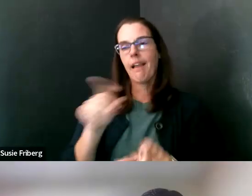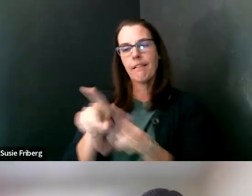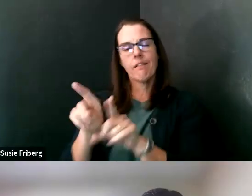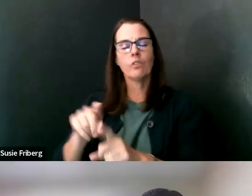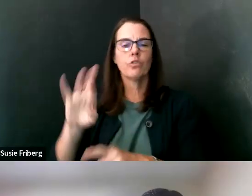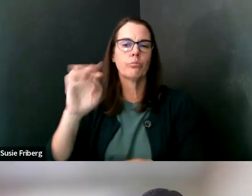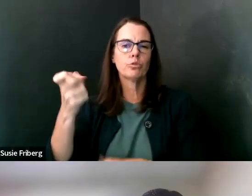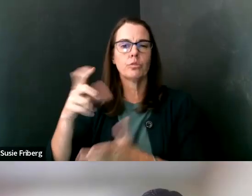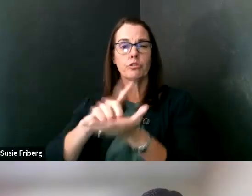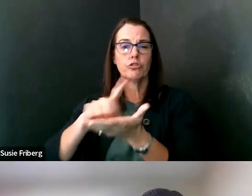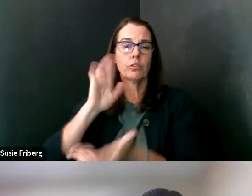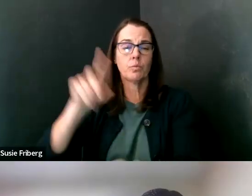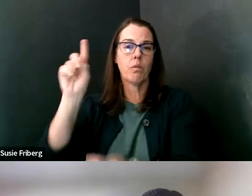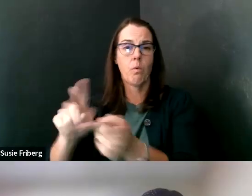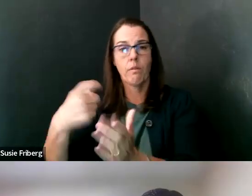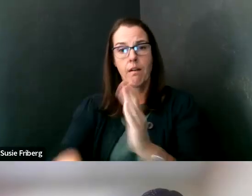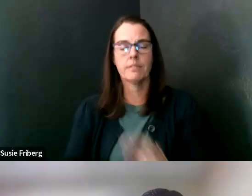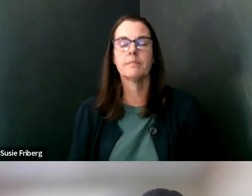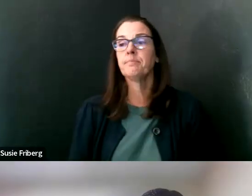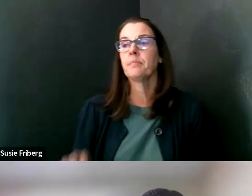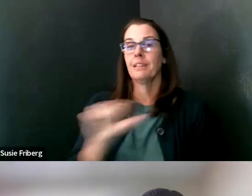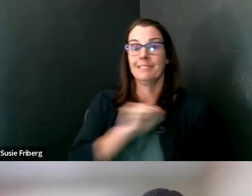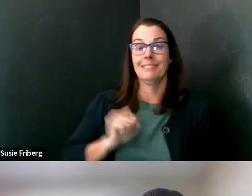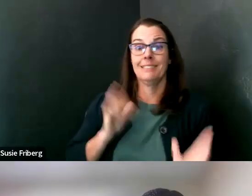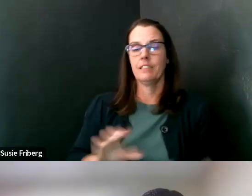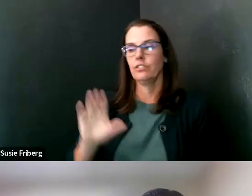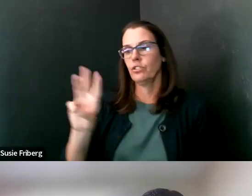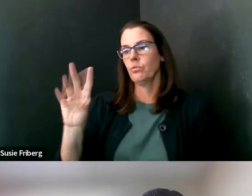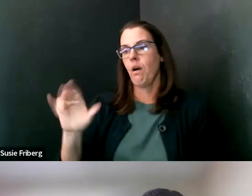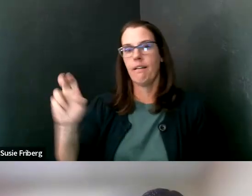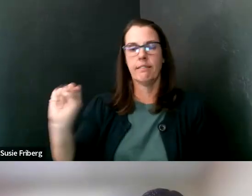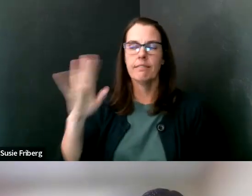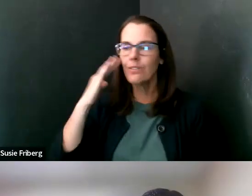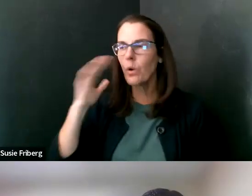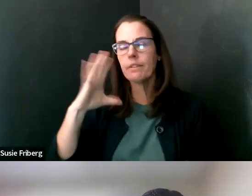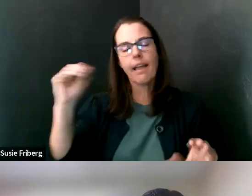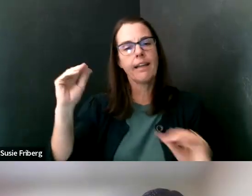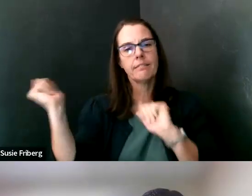drugs for families. Um, Senator Wyden knows, uh, as do all of the Democrats here in the Senate,